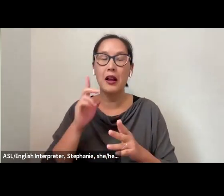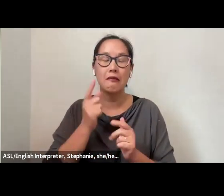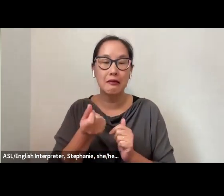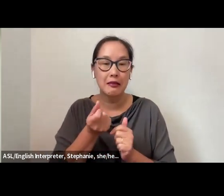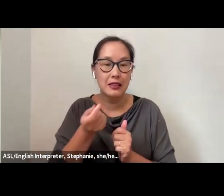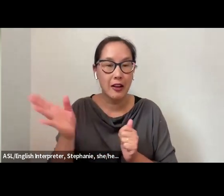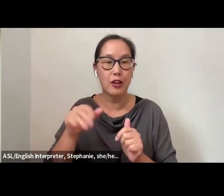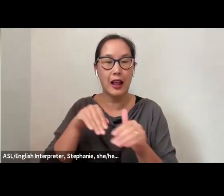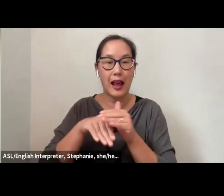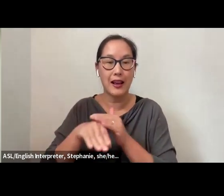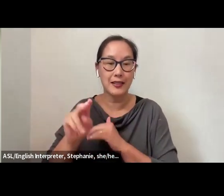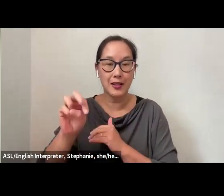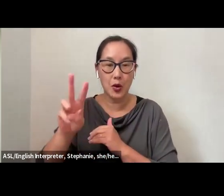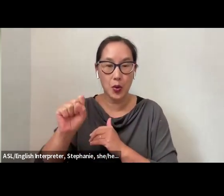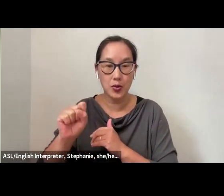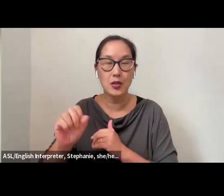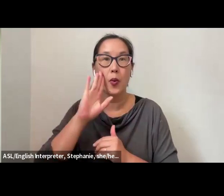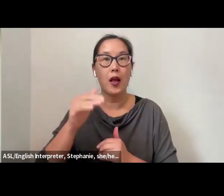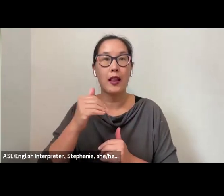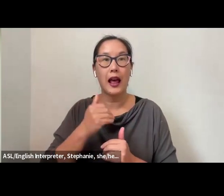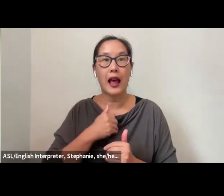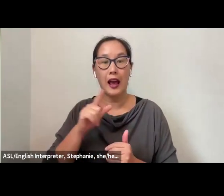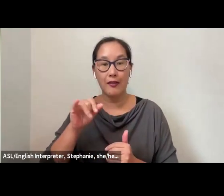We have live captioner and interpreters supporting our event today.